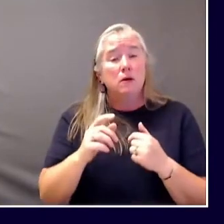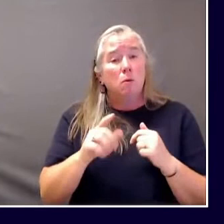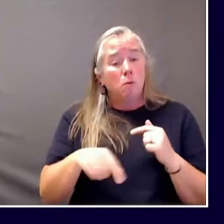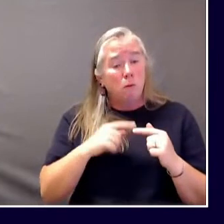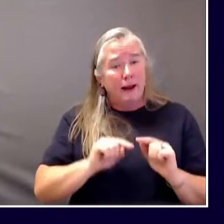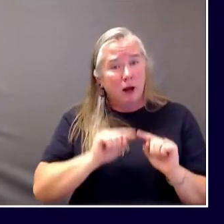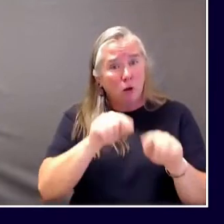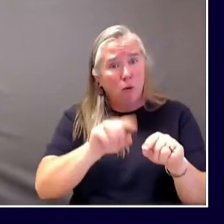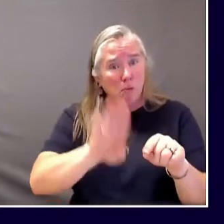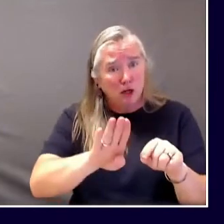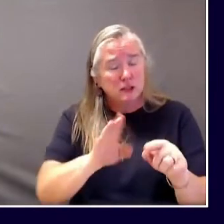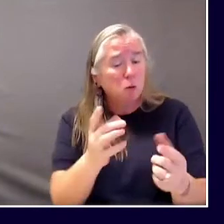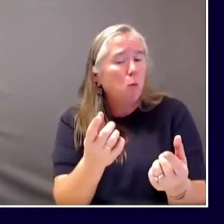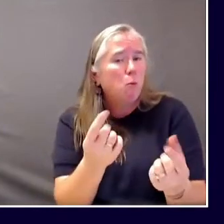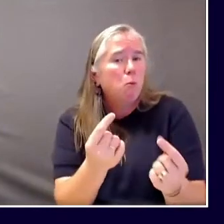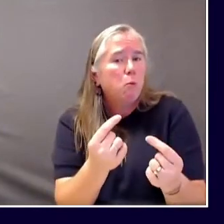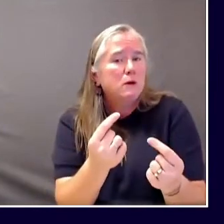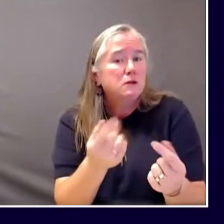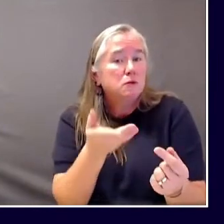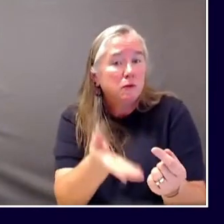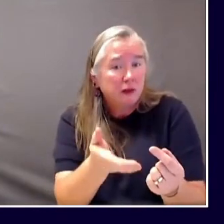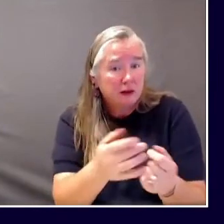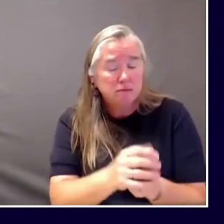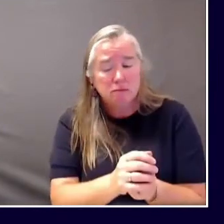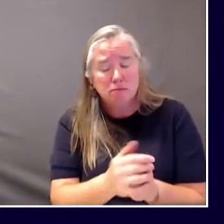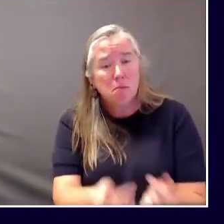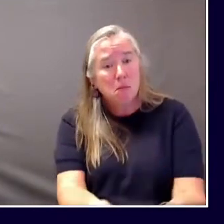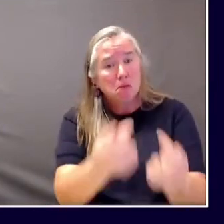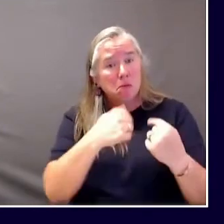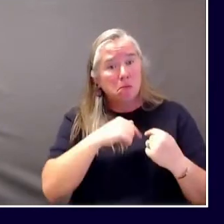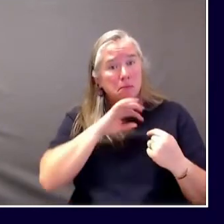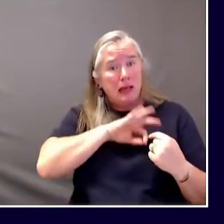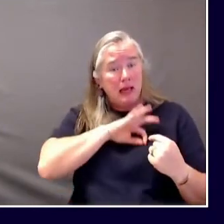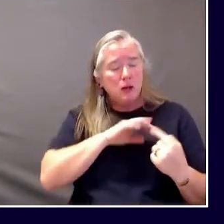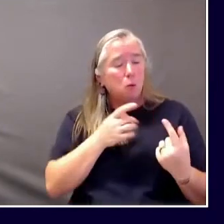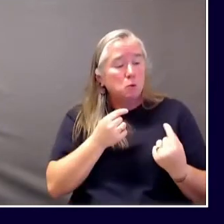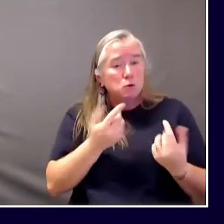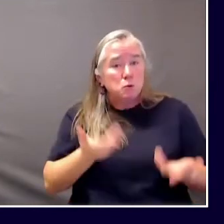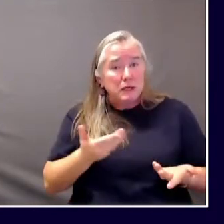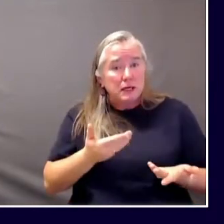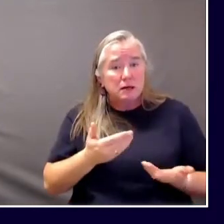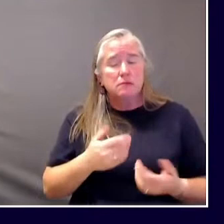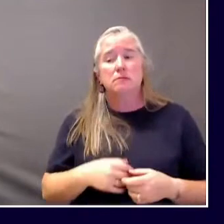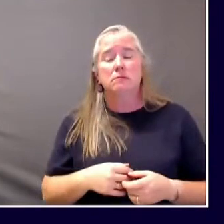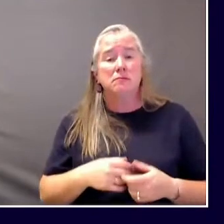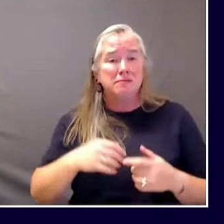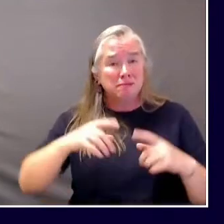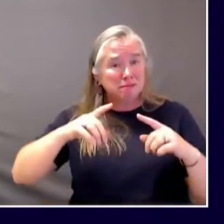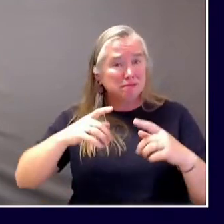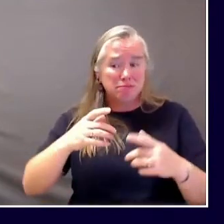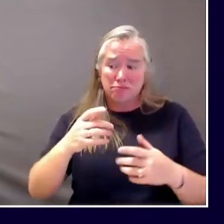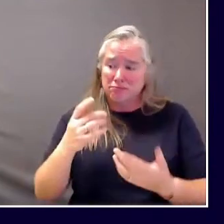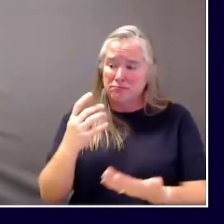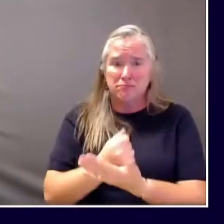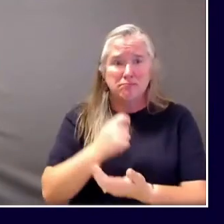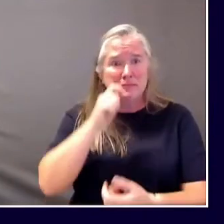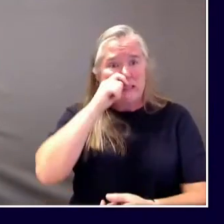and making sure that they're allowed to get a test under standing order the travel most